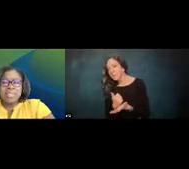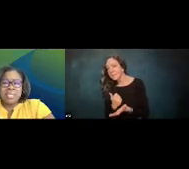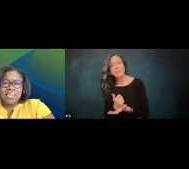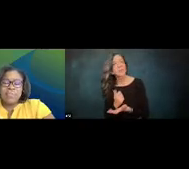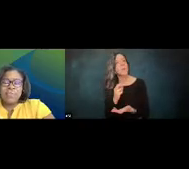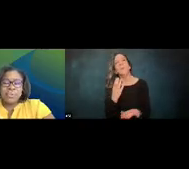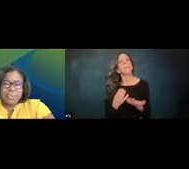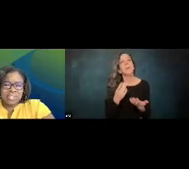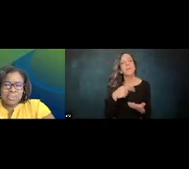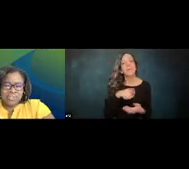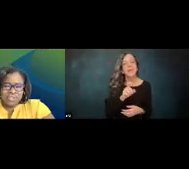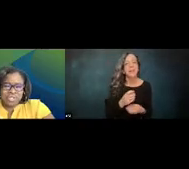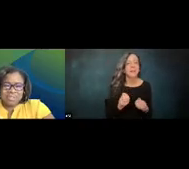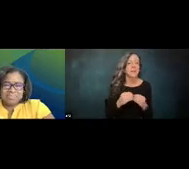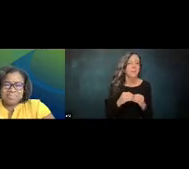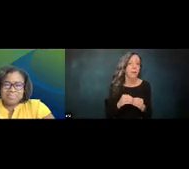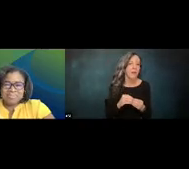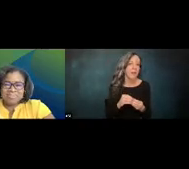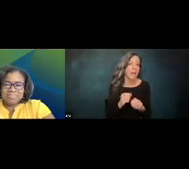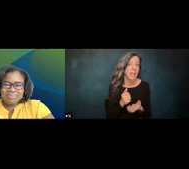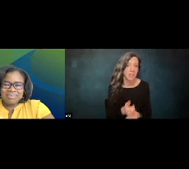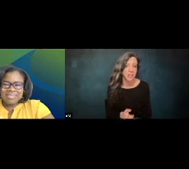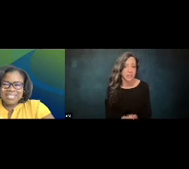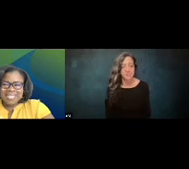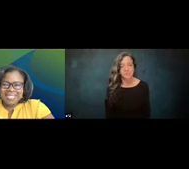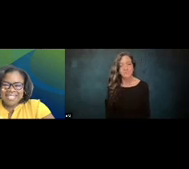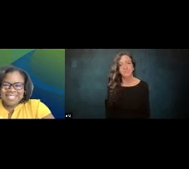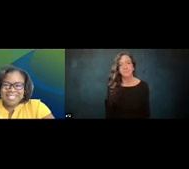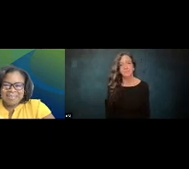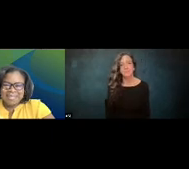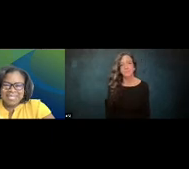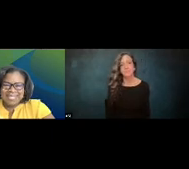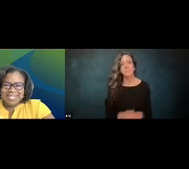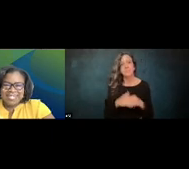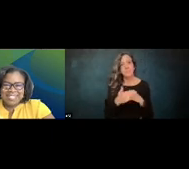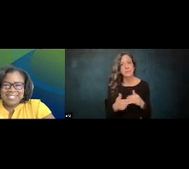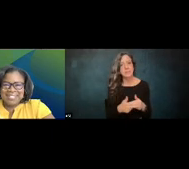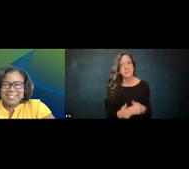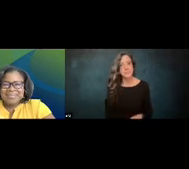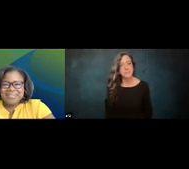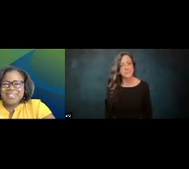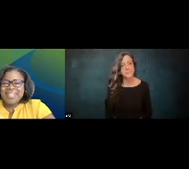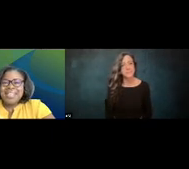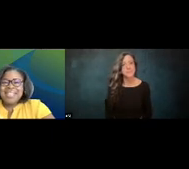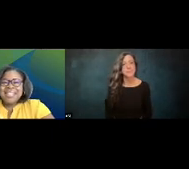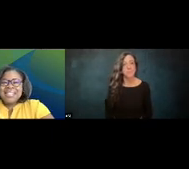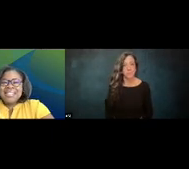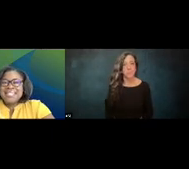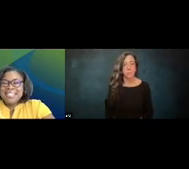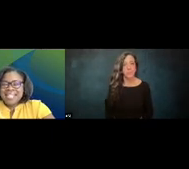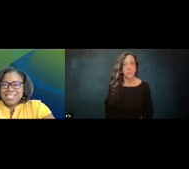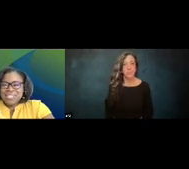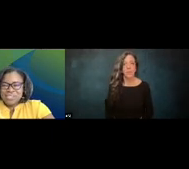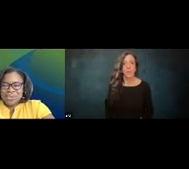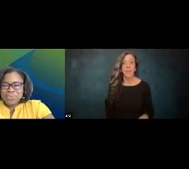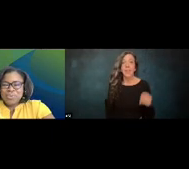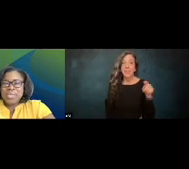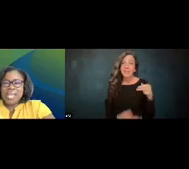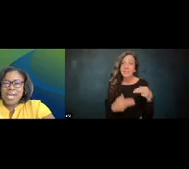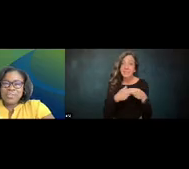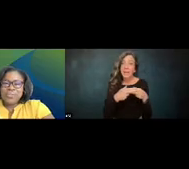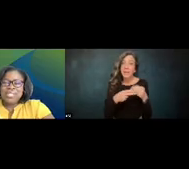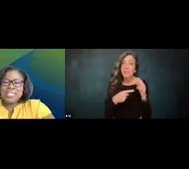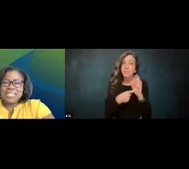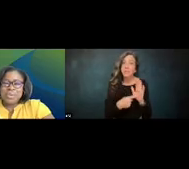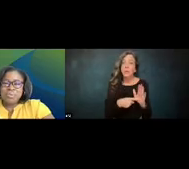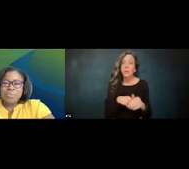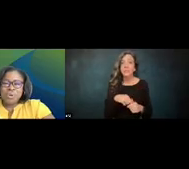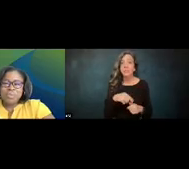may even need further intervention. Next slide, please. This slide shows where California's state